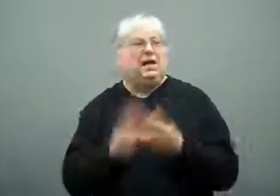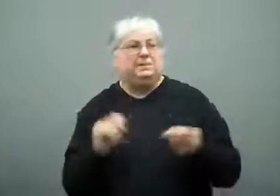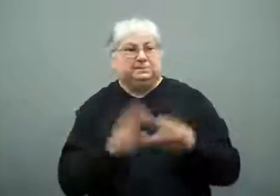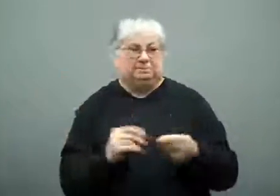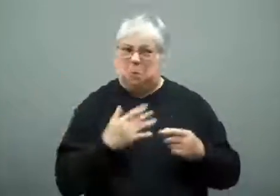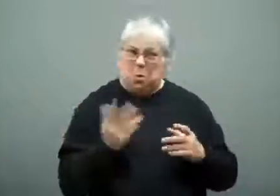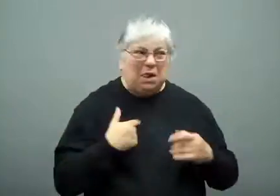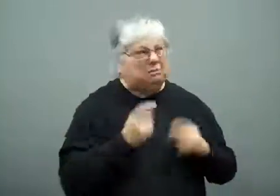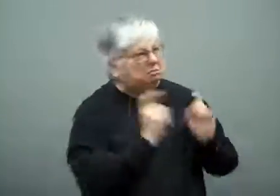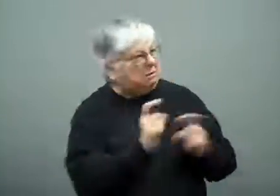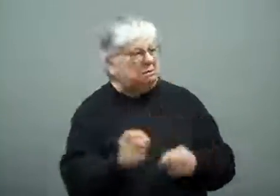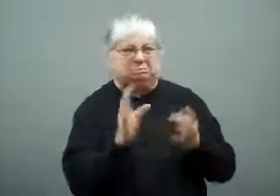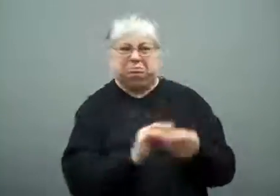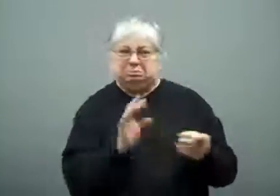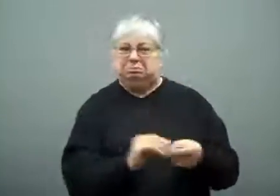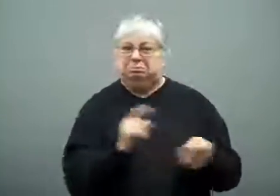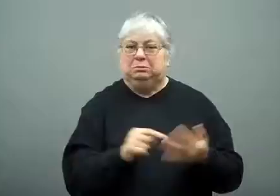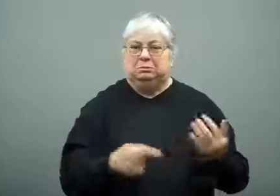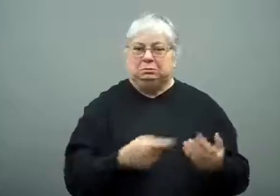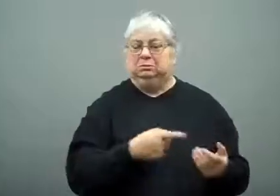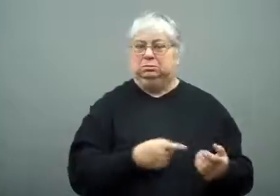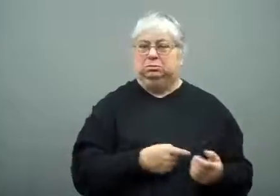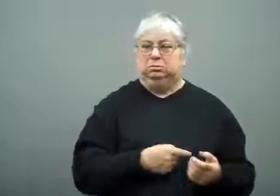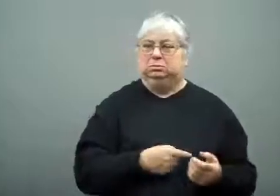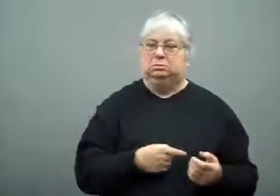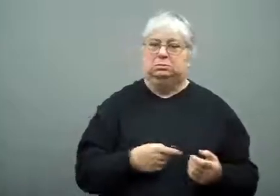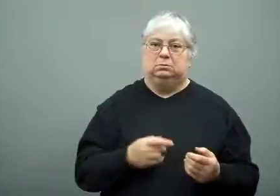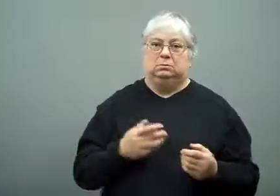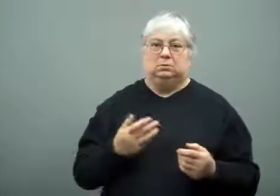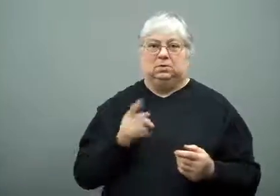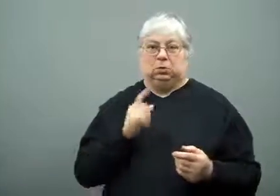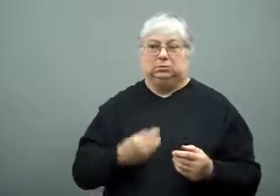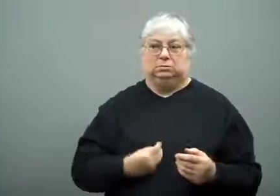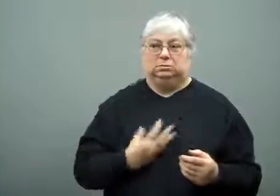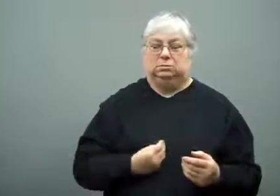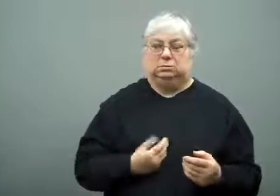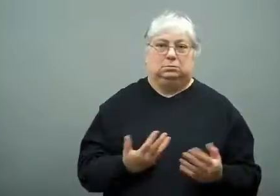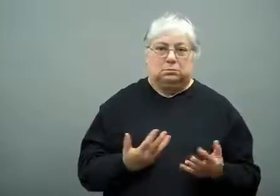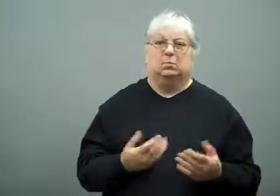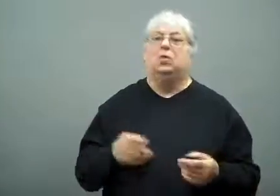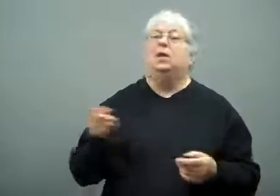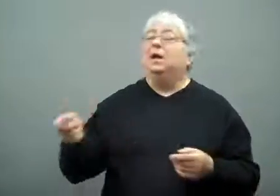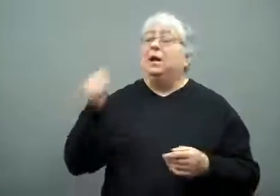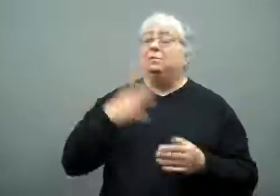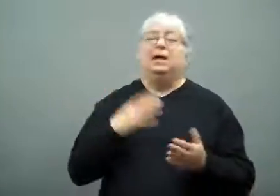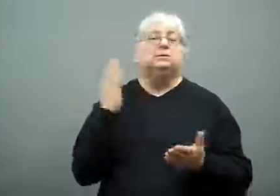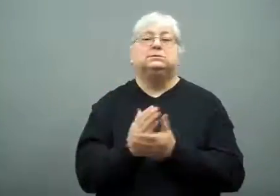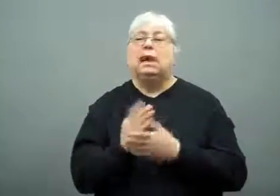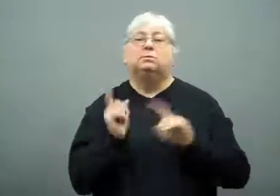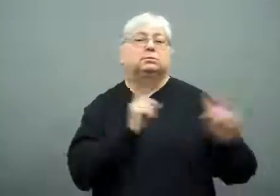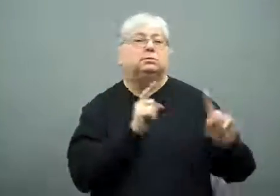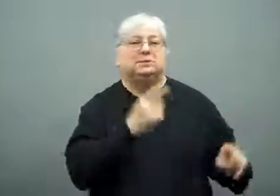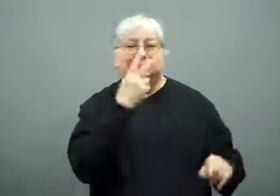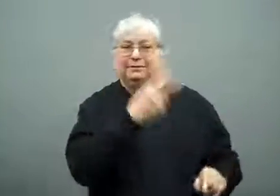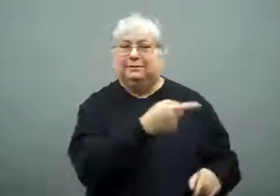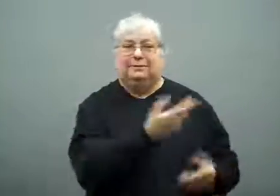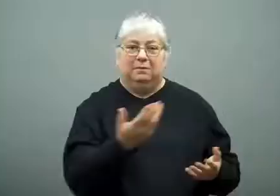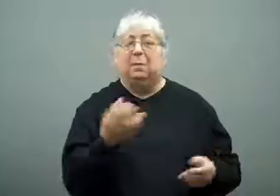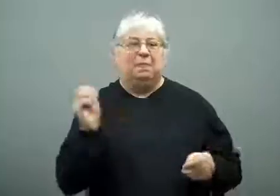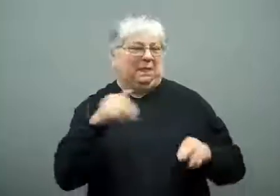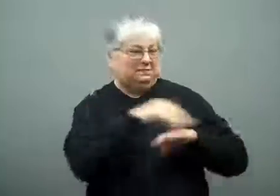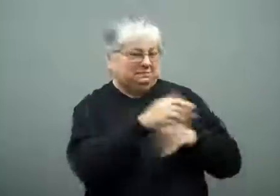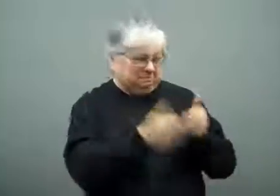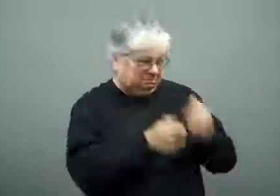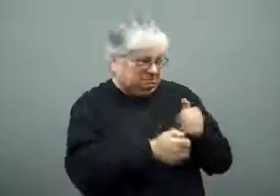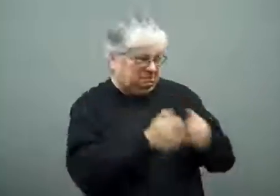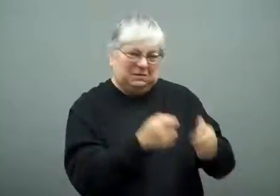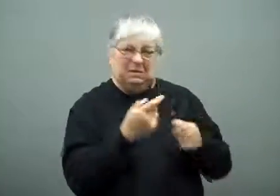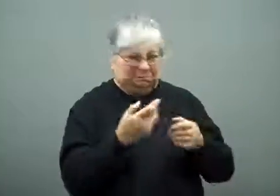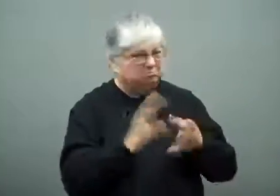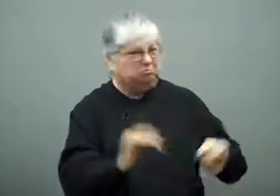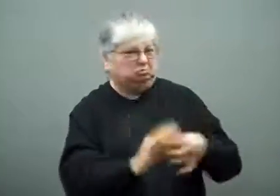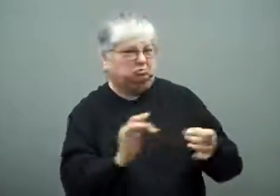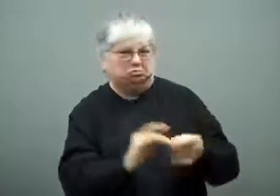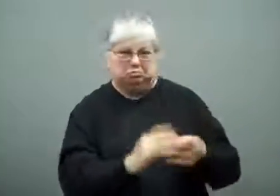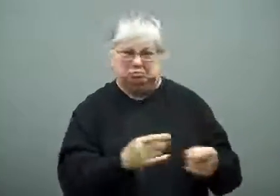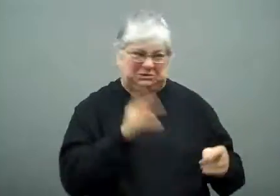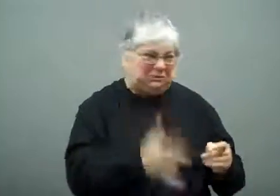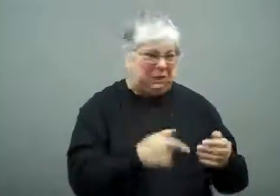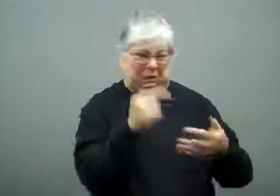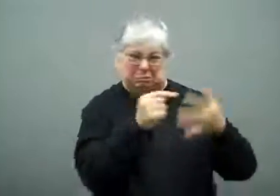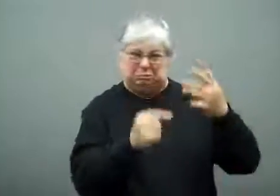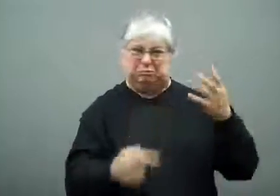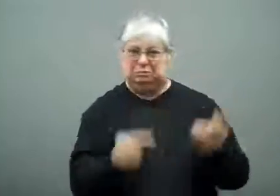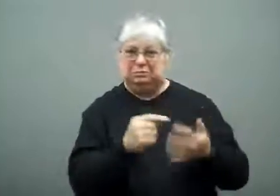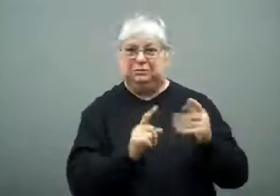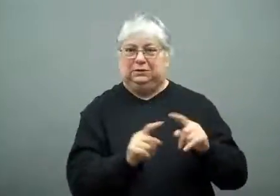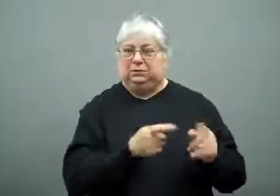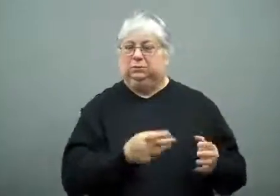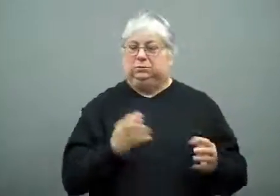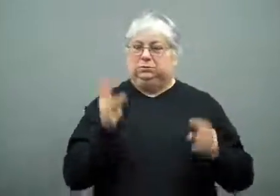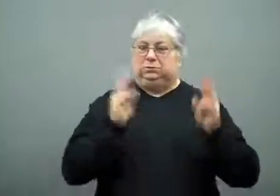Holmes spoke of his desire to kill people, which shocked her.